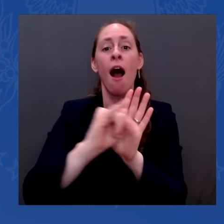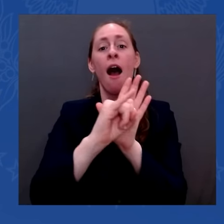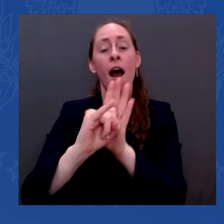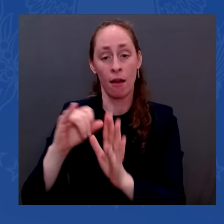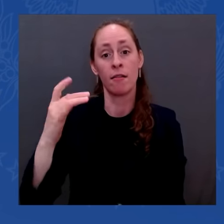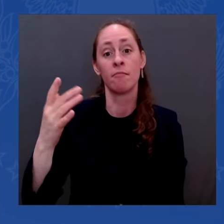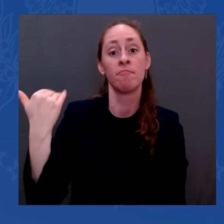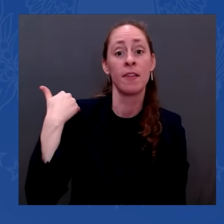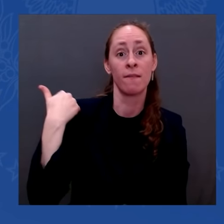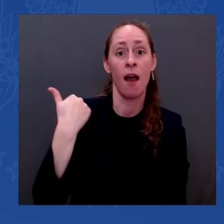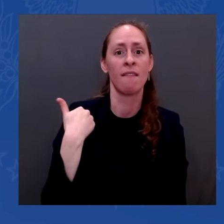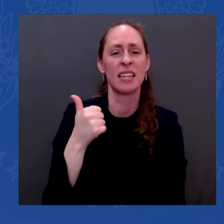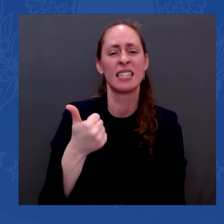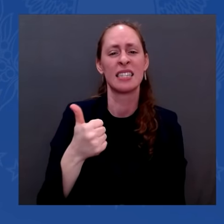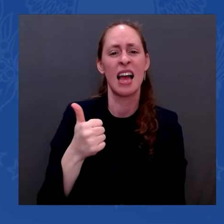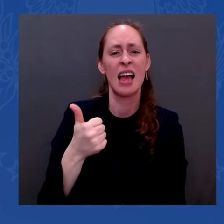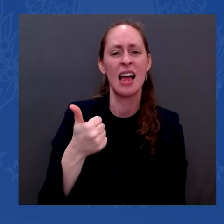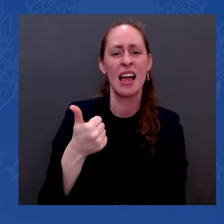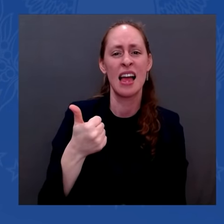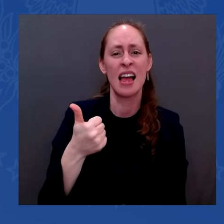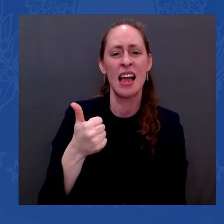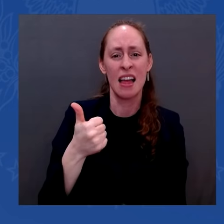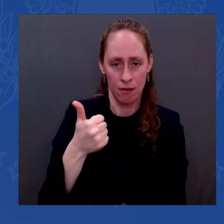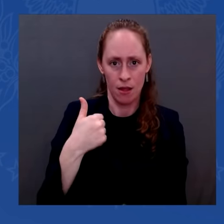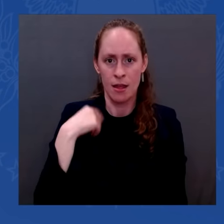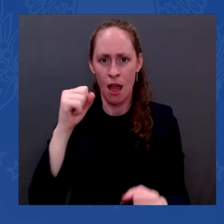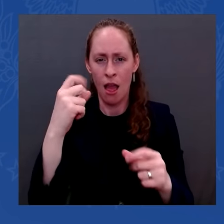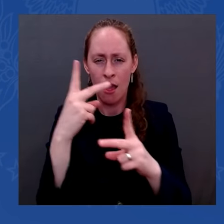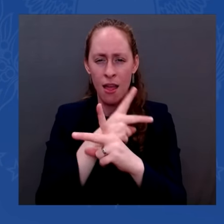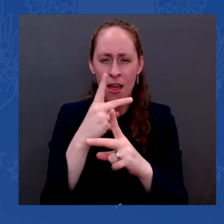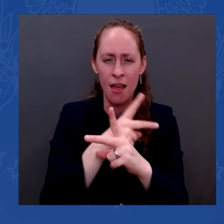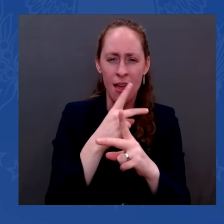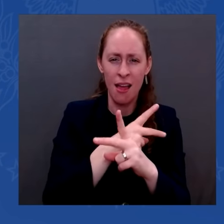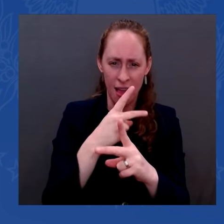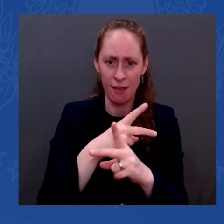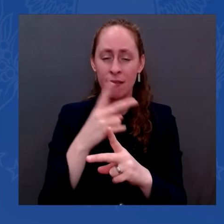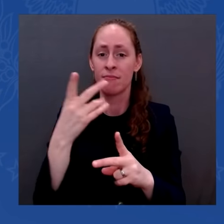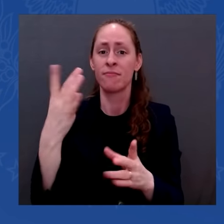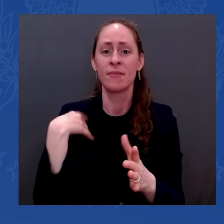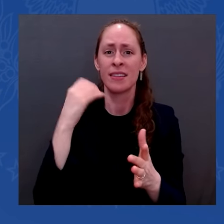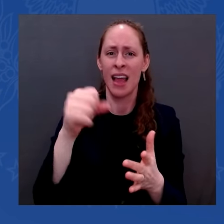beneath the Earth's surface and using steam from that brine